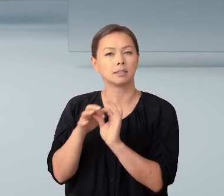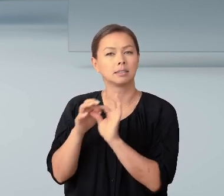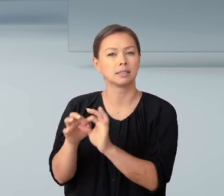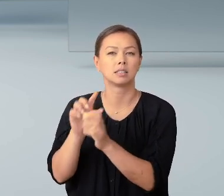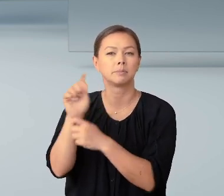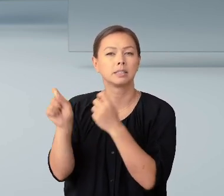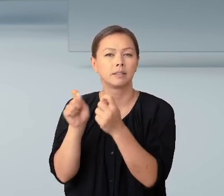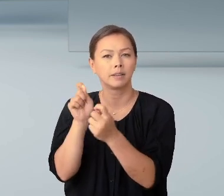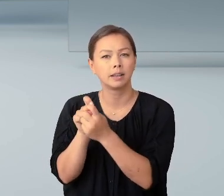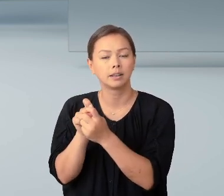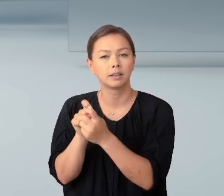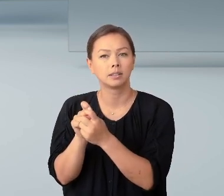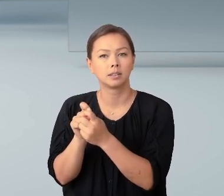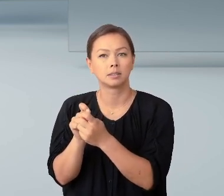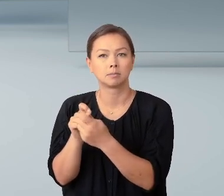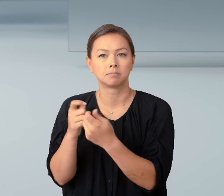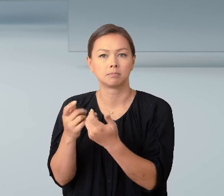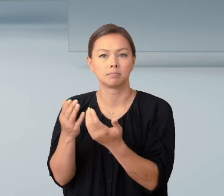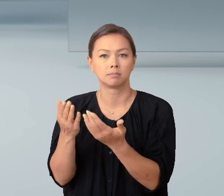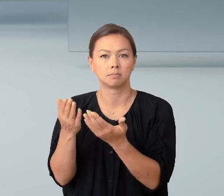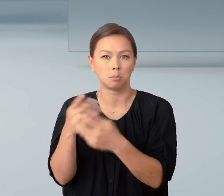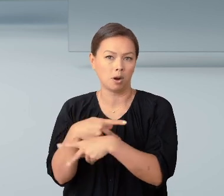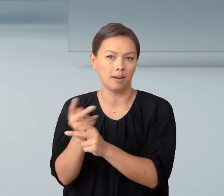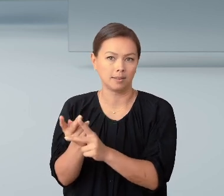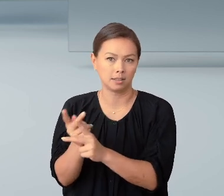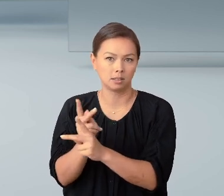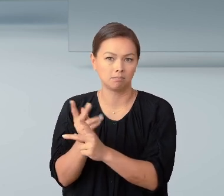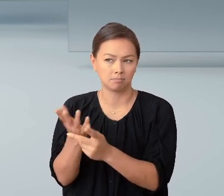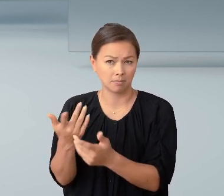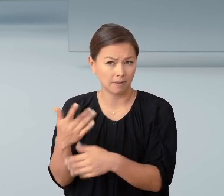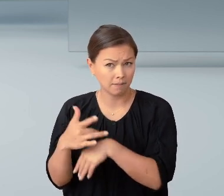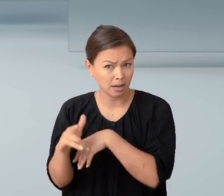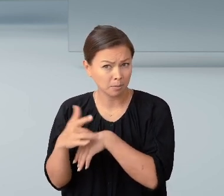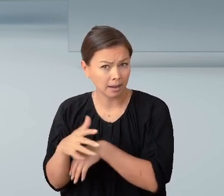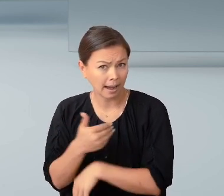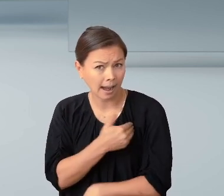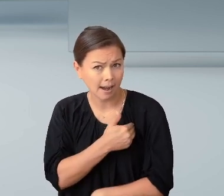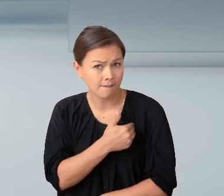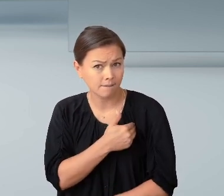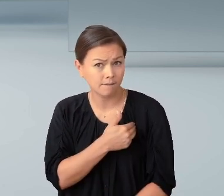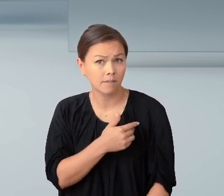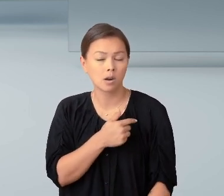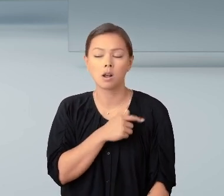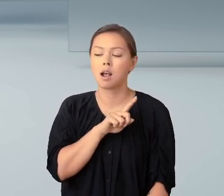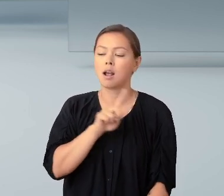a look at this particular item, it's going to bring up the item